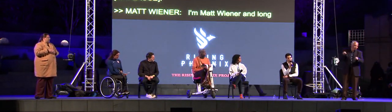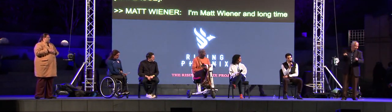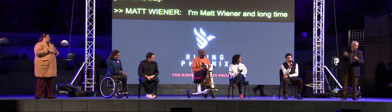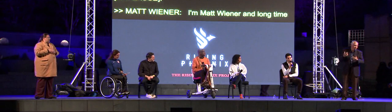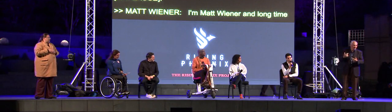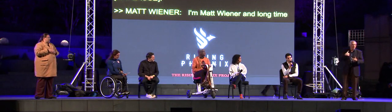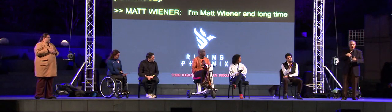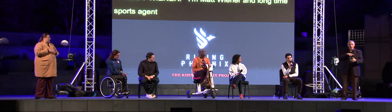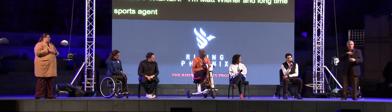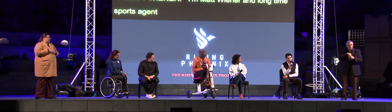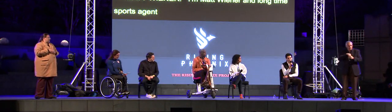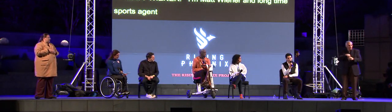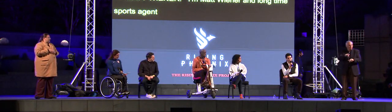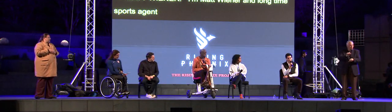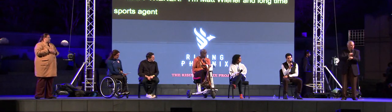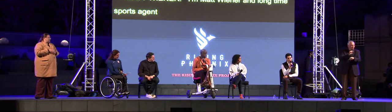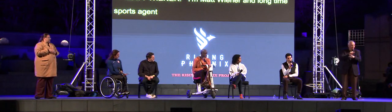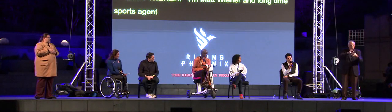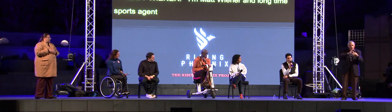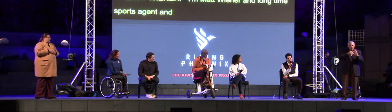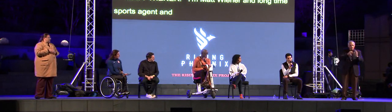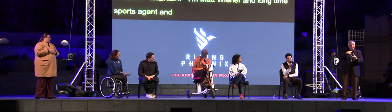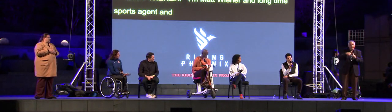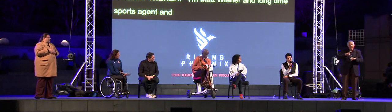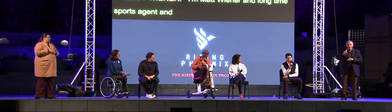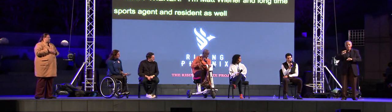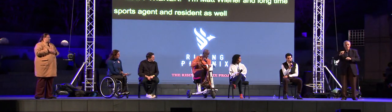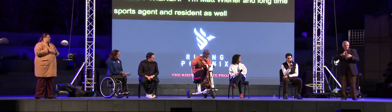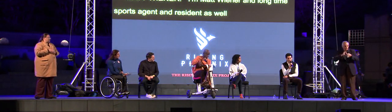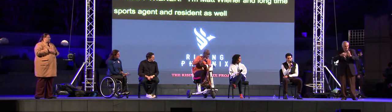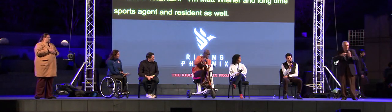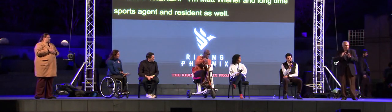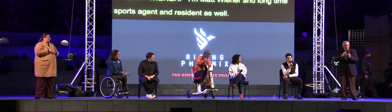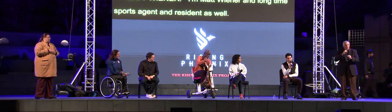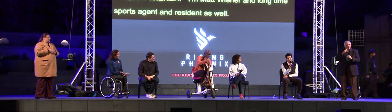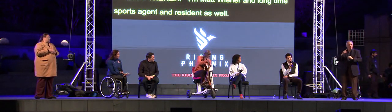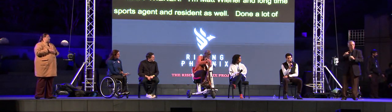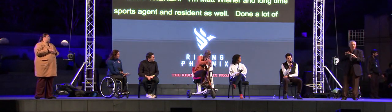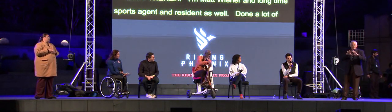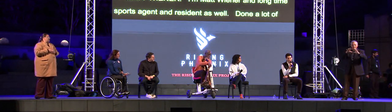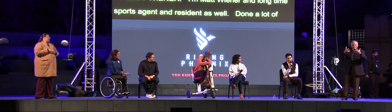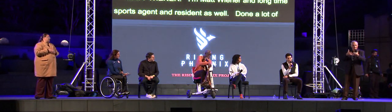I've done a lot of work in the Olympic and Paralympic space with national governing bodies, here in the United States,